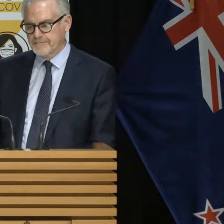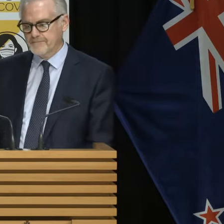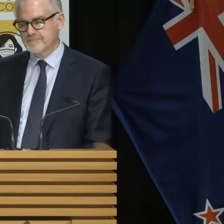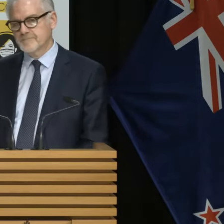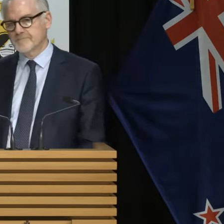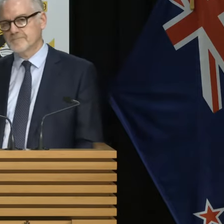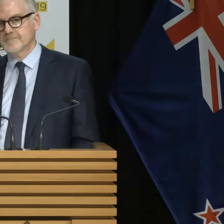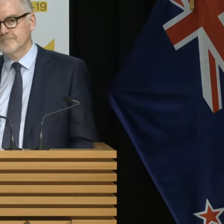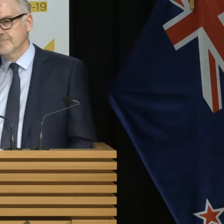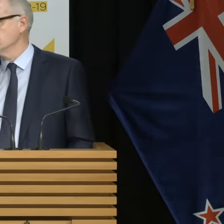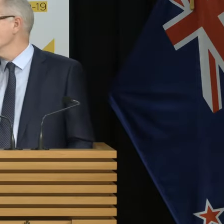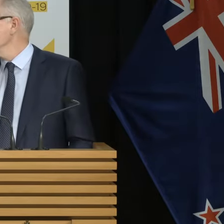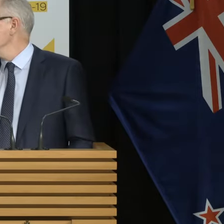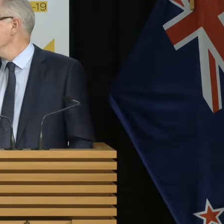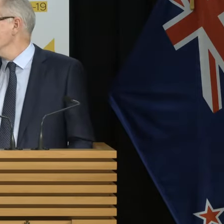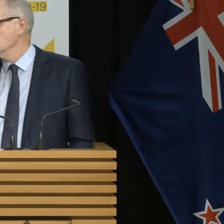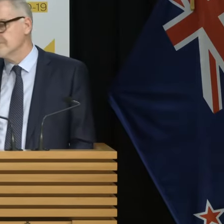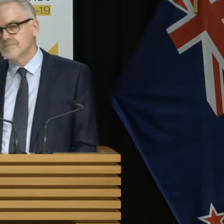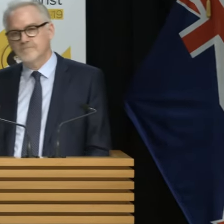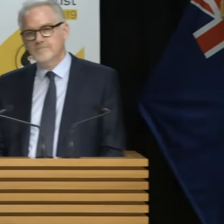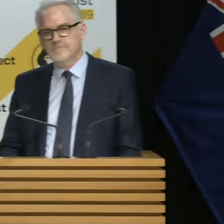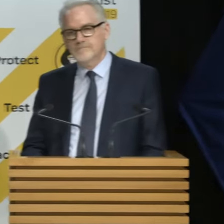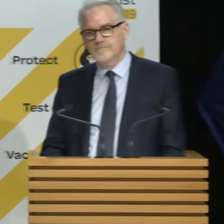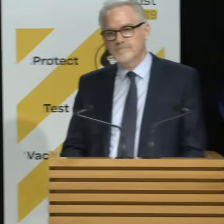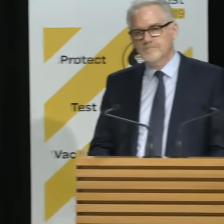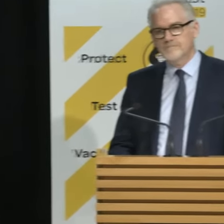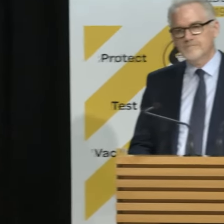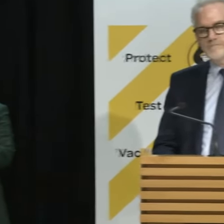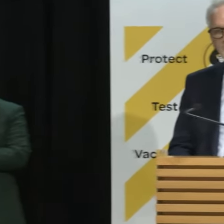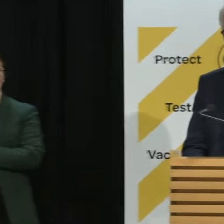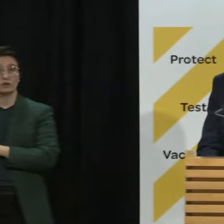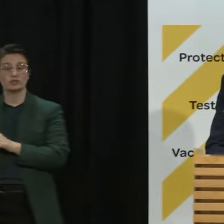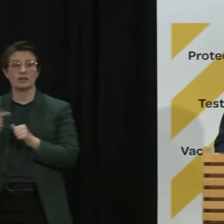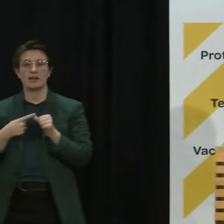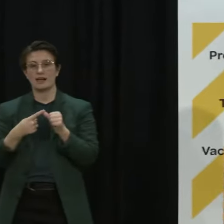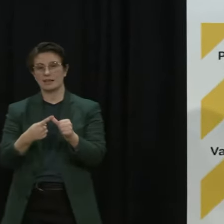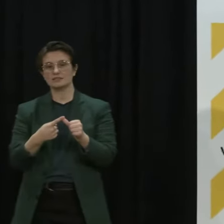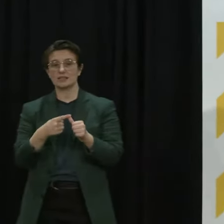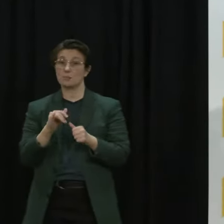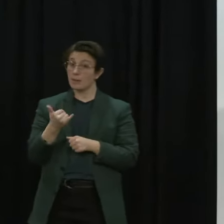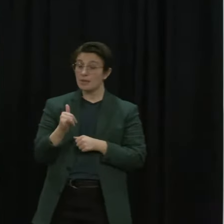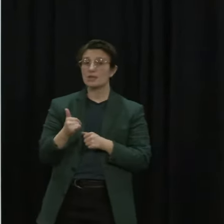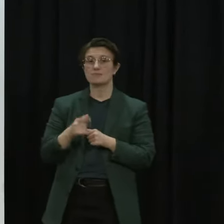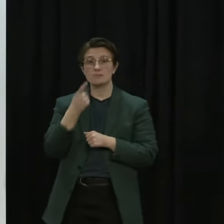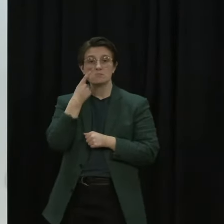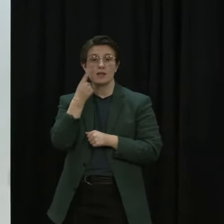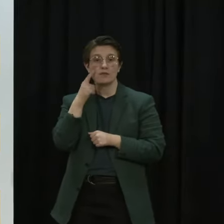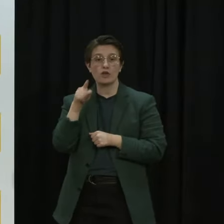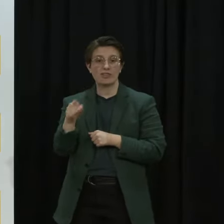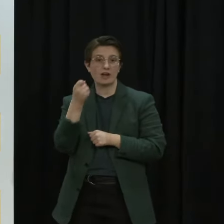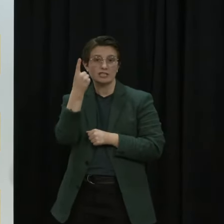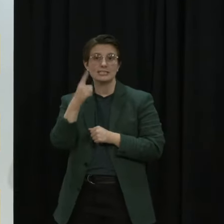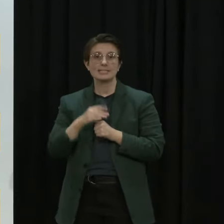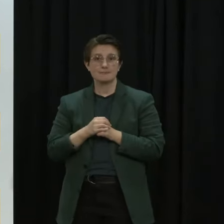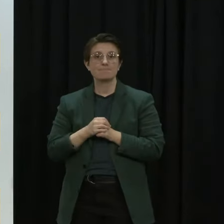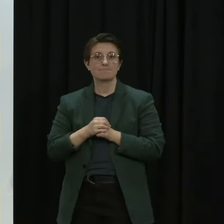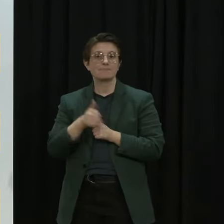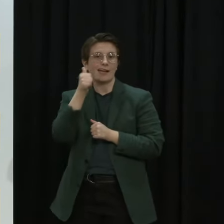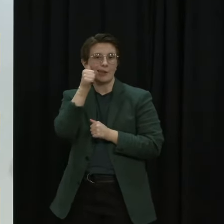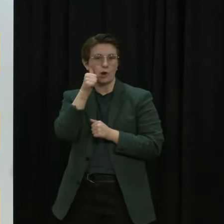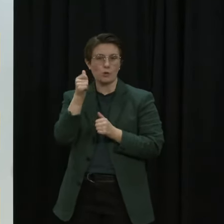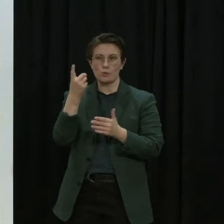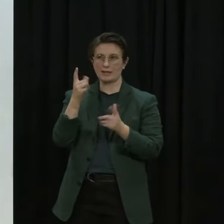PCR testing.